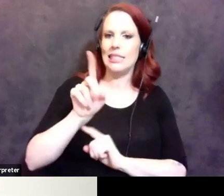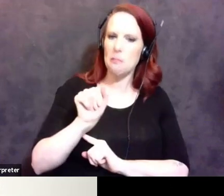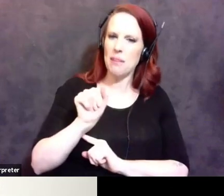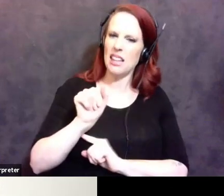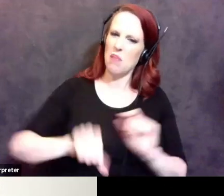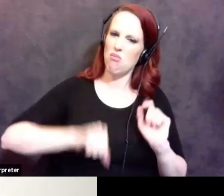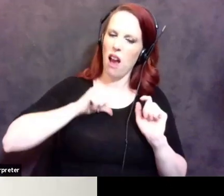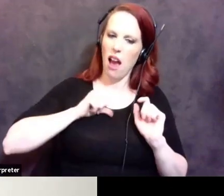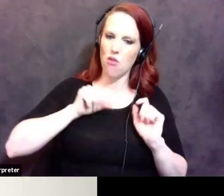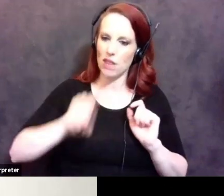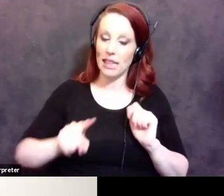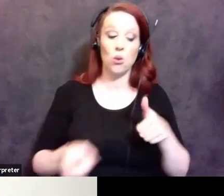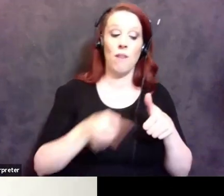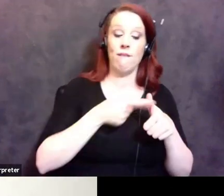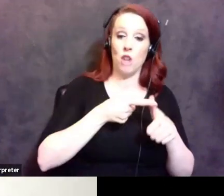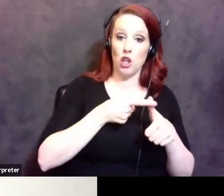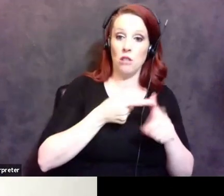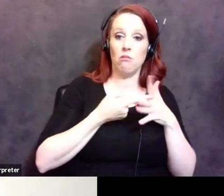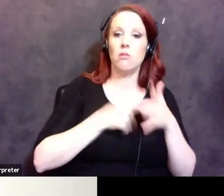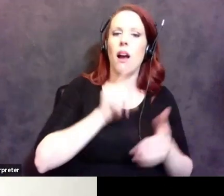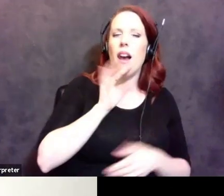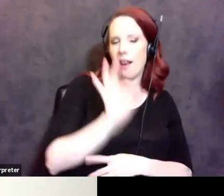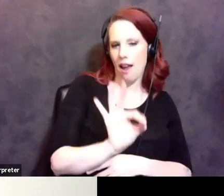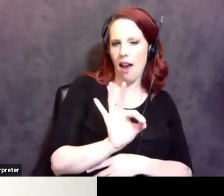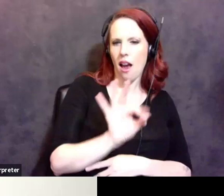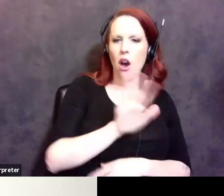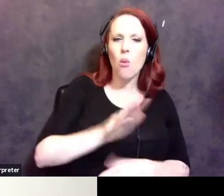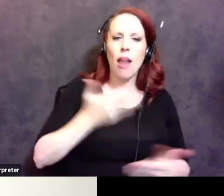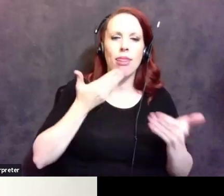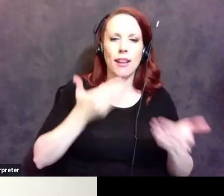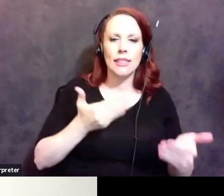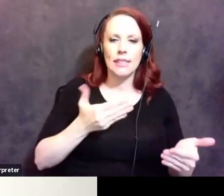first origin story started when I was nine. Right around Thanksgiving weekend, my dad